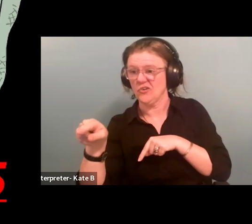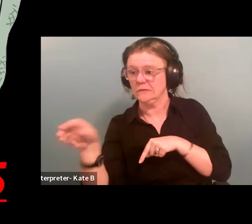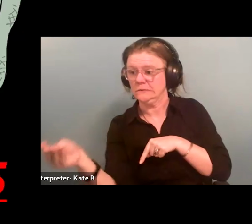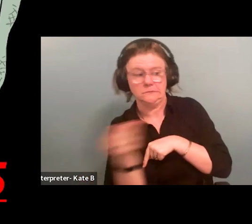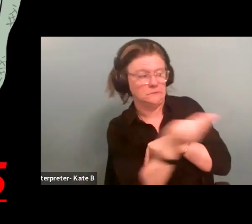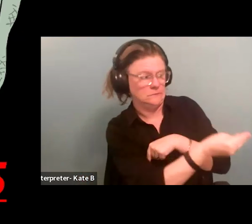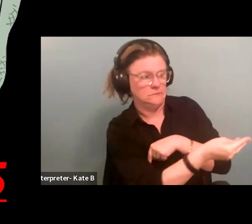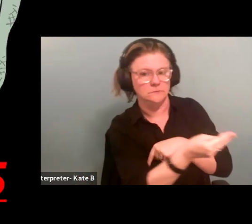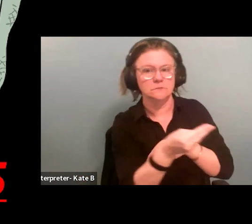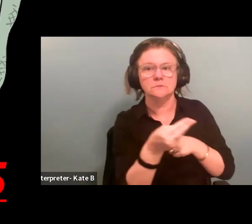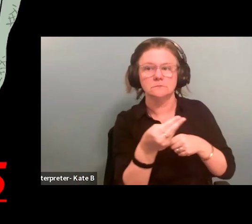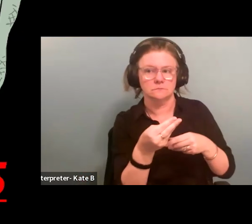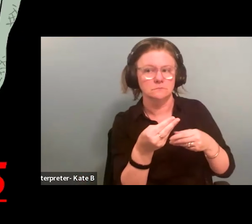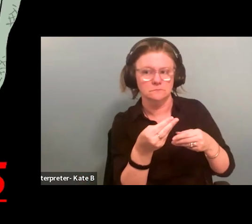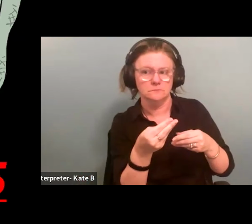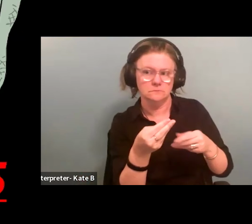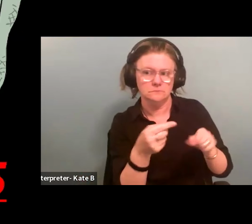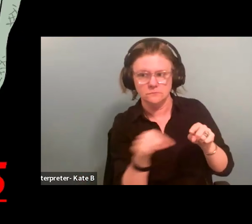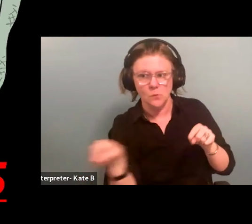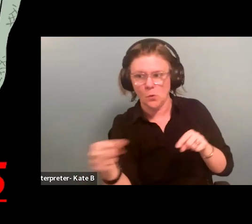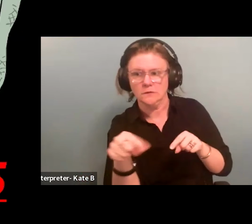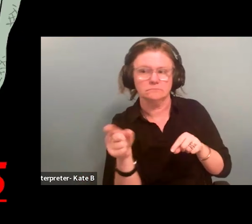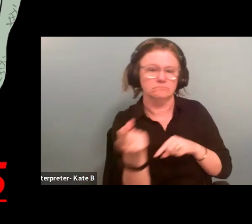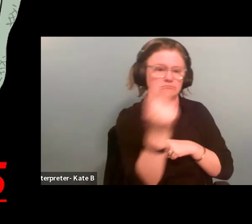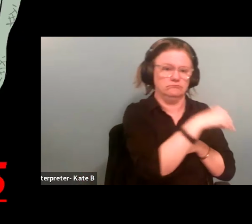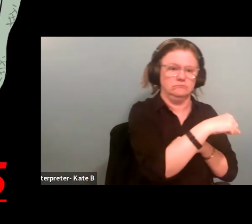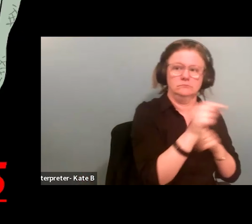and disabilities resources through the PA